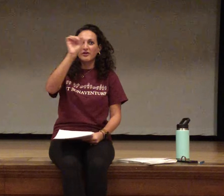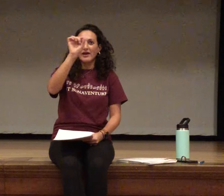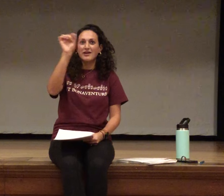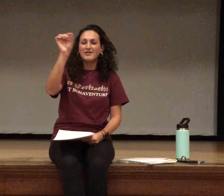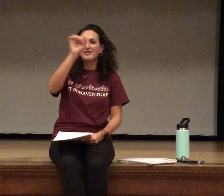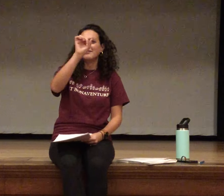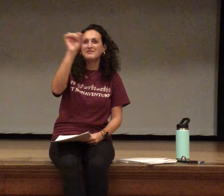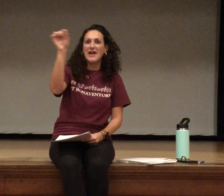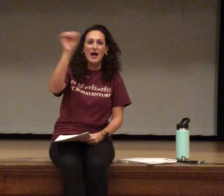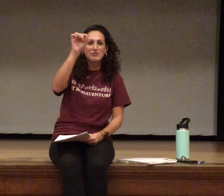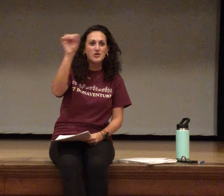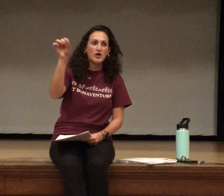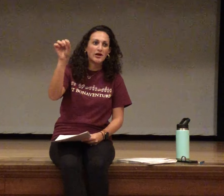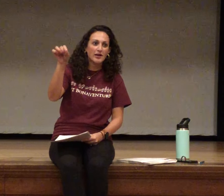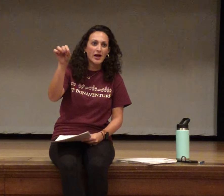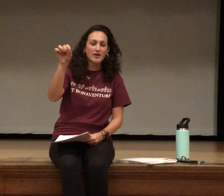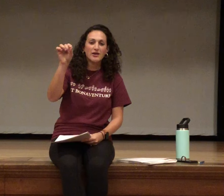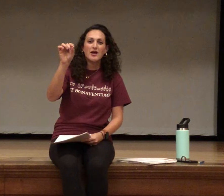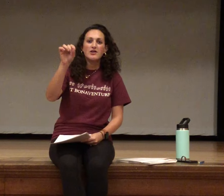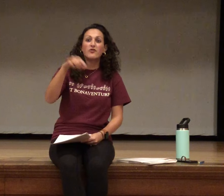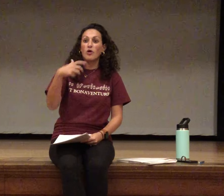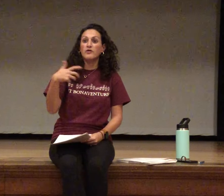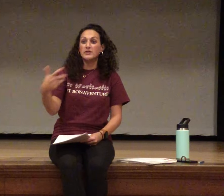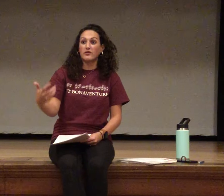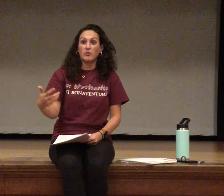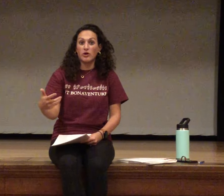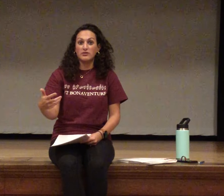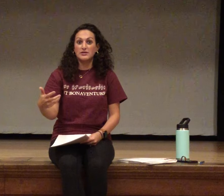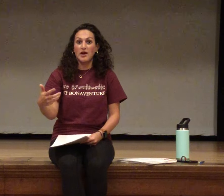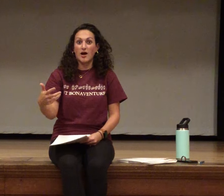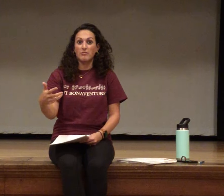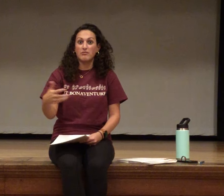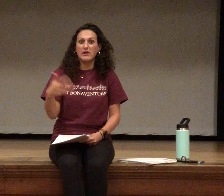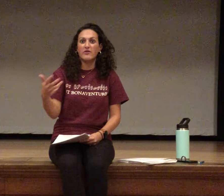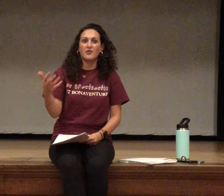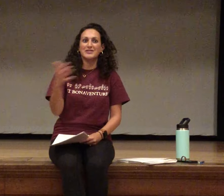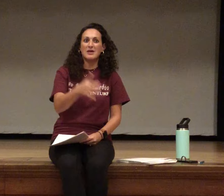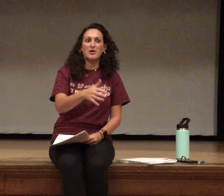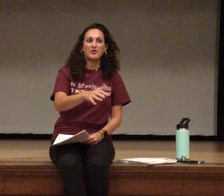different like tabs that you can click on for those different words even though it's the same